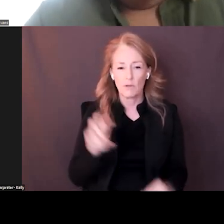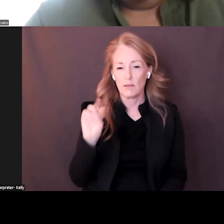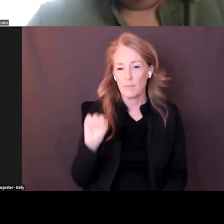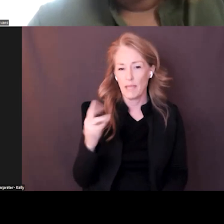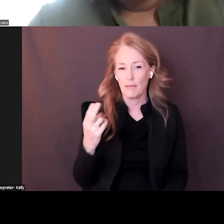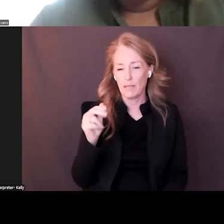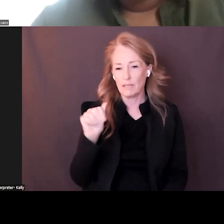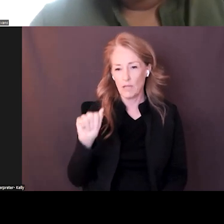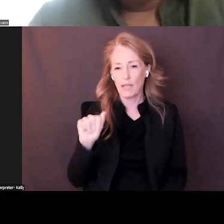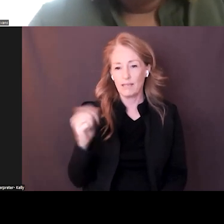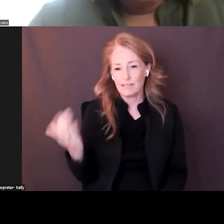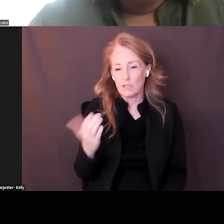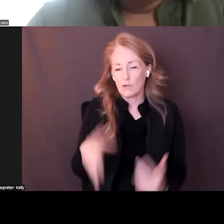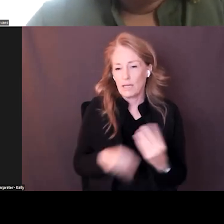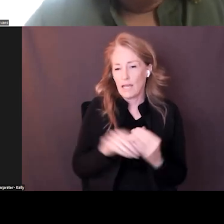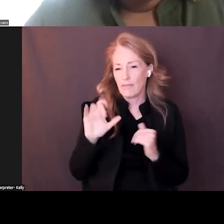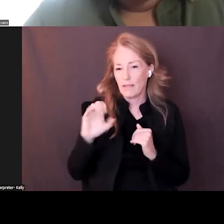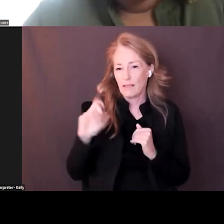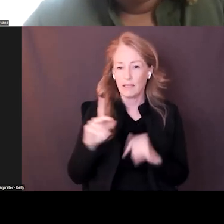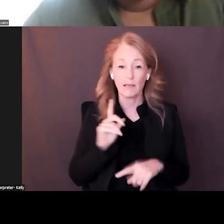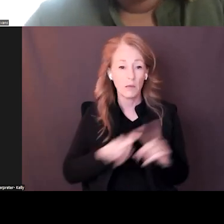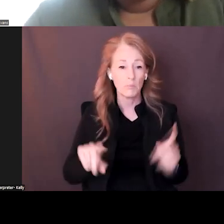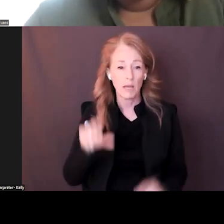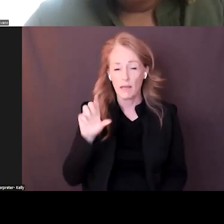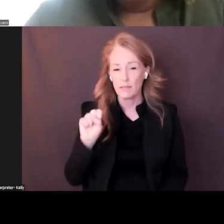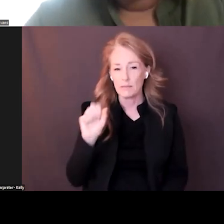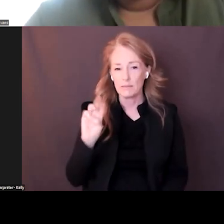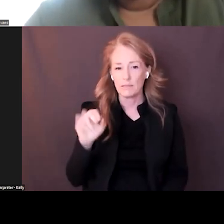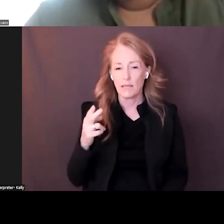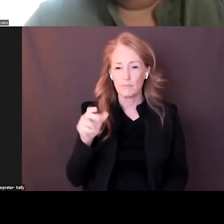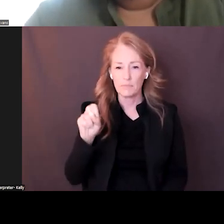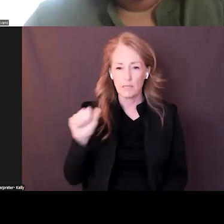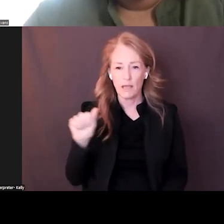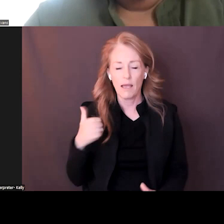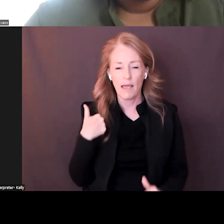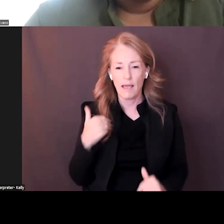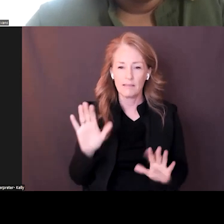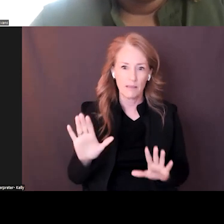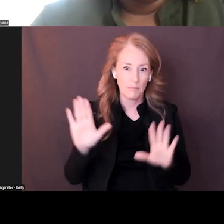LET'S TALK ABOUT SAMHSA. THEY HAVE GOOD THINGS FOR YOU IF YOU ARE INTERESTED IN TALKING